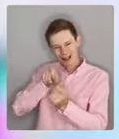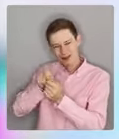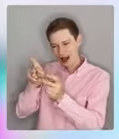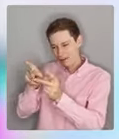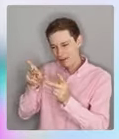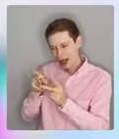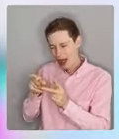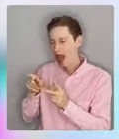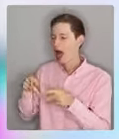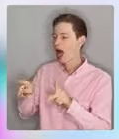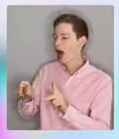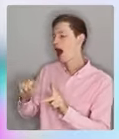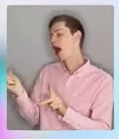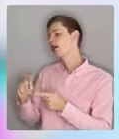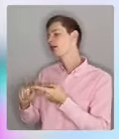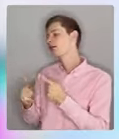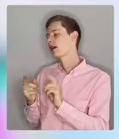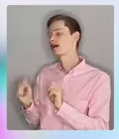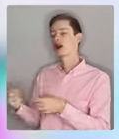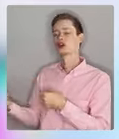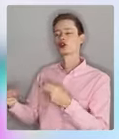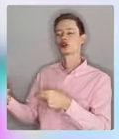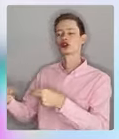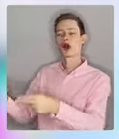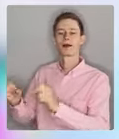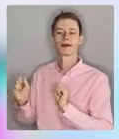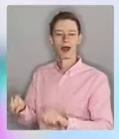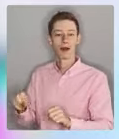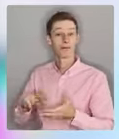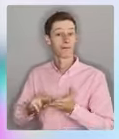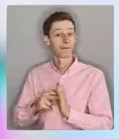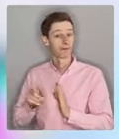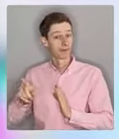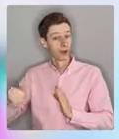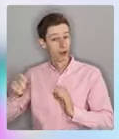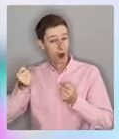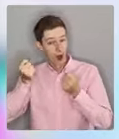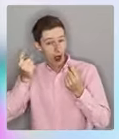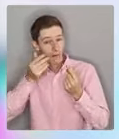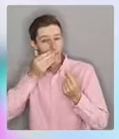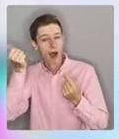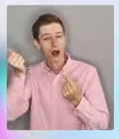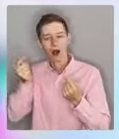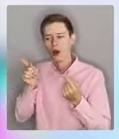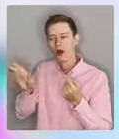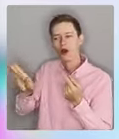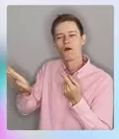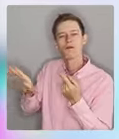within those destinations. Overall, this helps players understand what their friends are doing in game